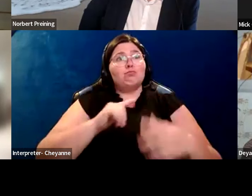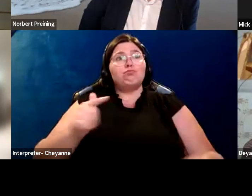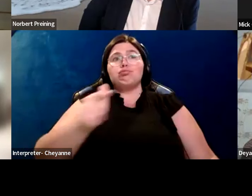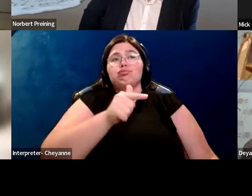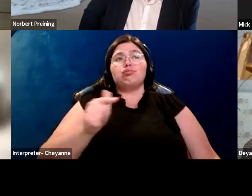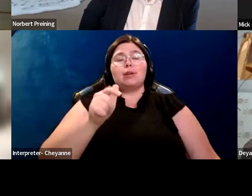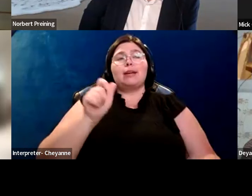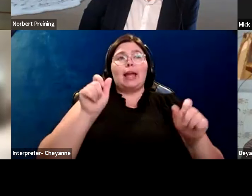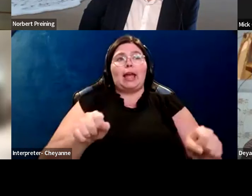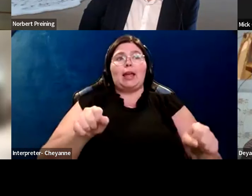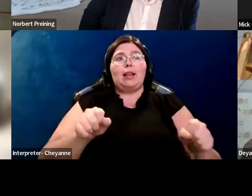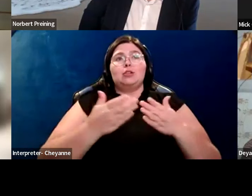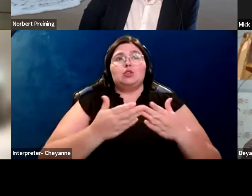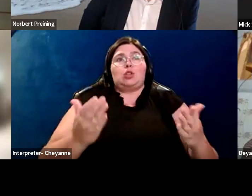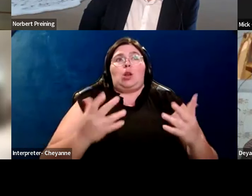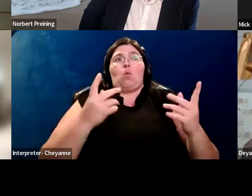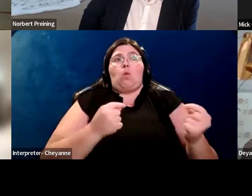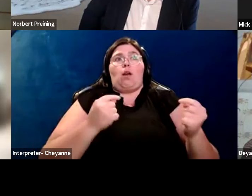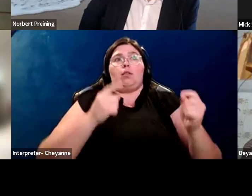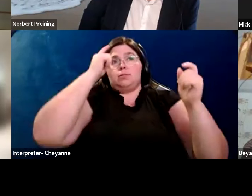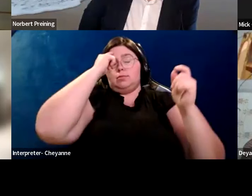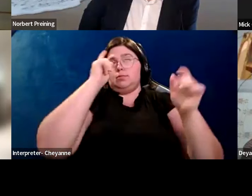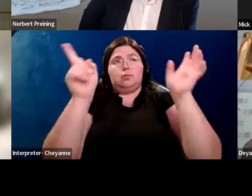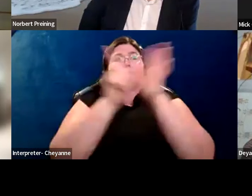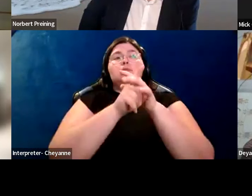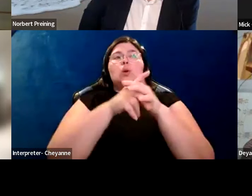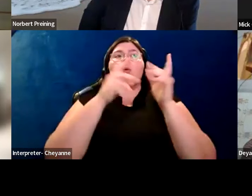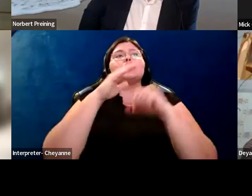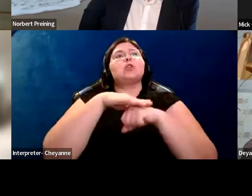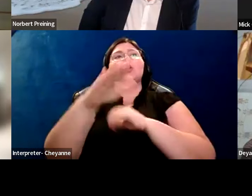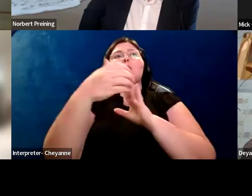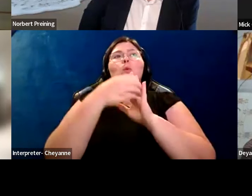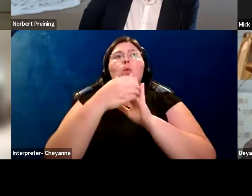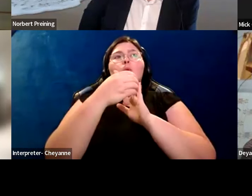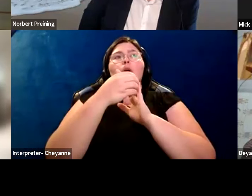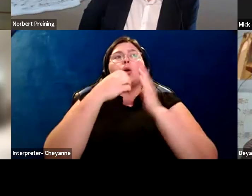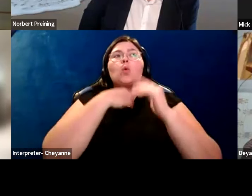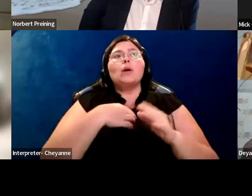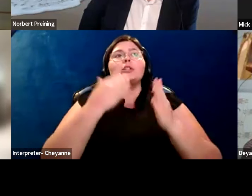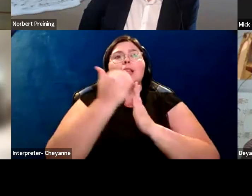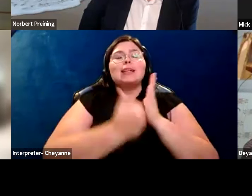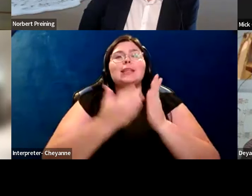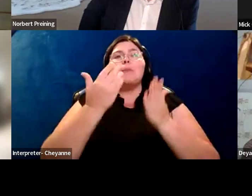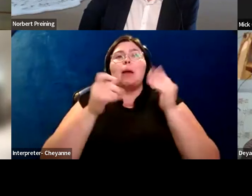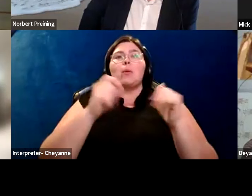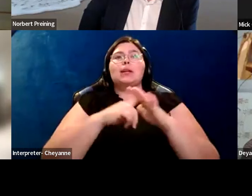Just broadly, what comes to mind for you? What's on your wish list? And maybe we could start with Mick.